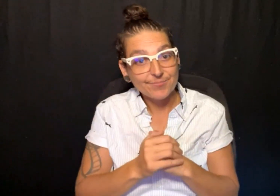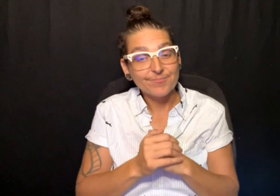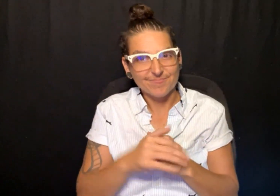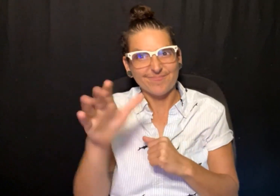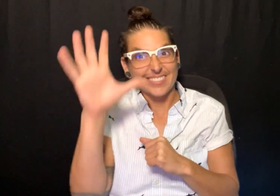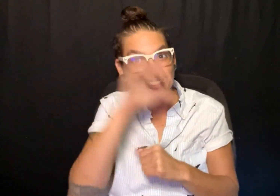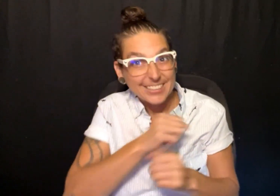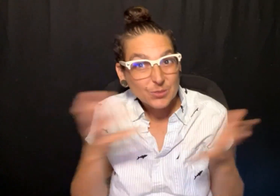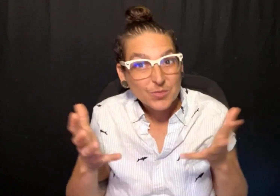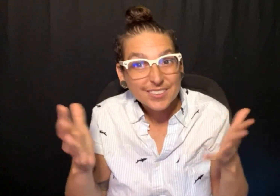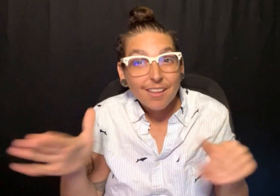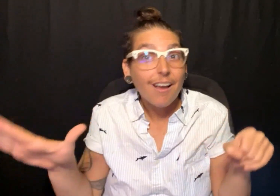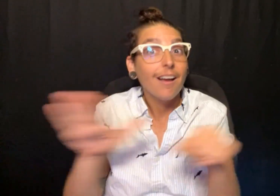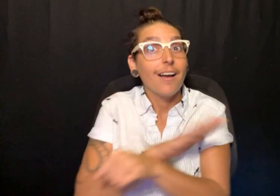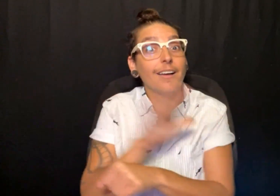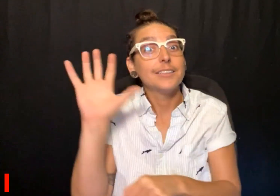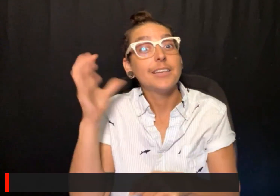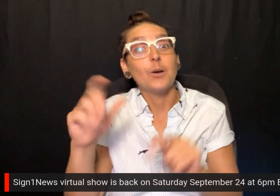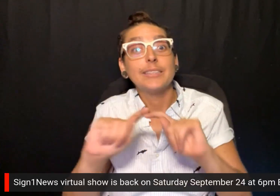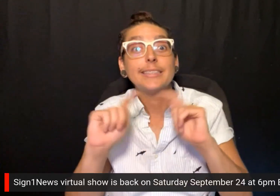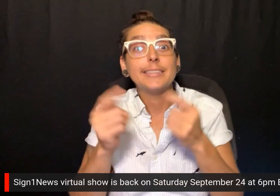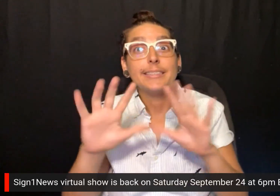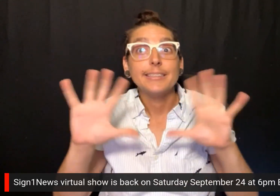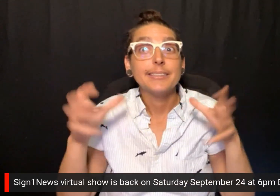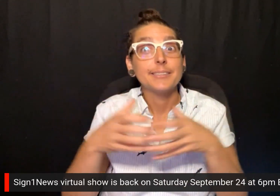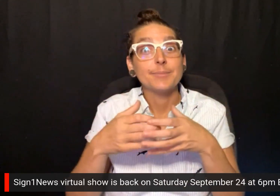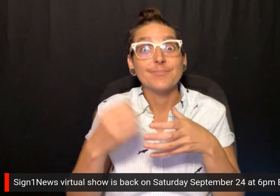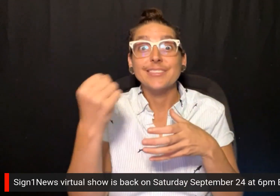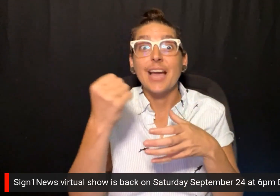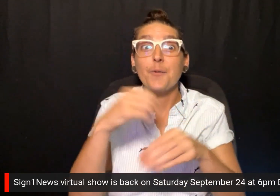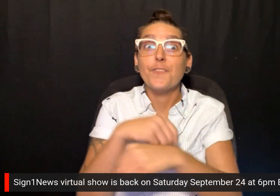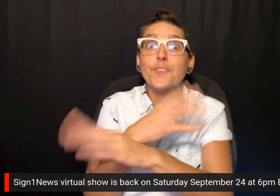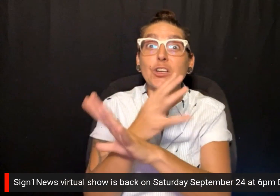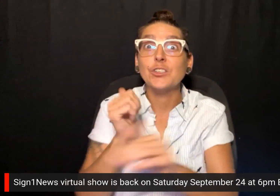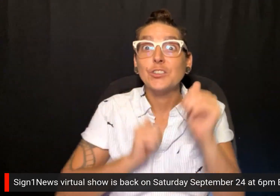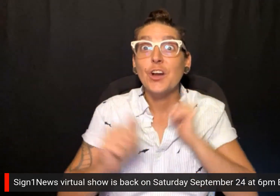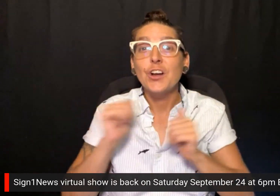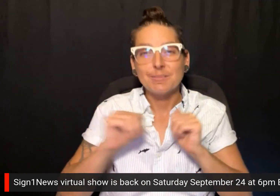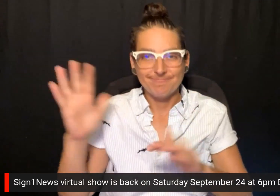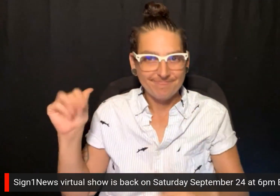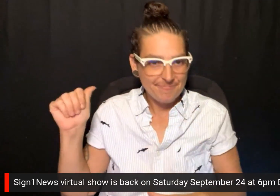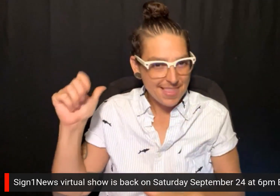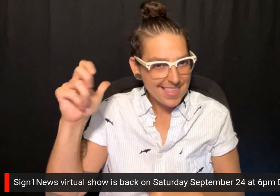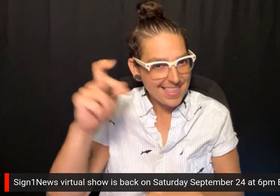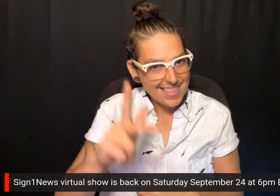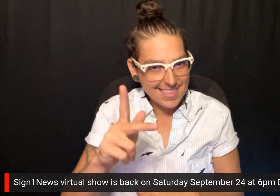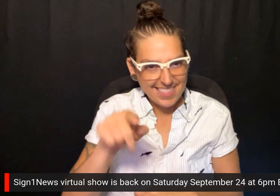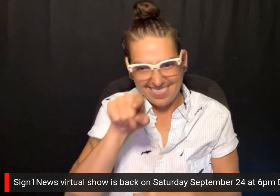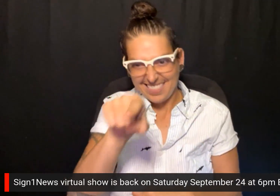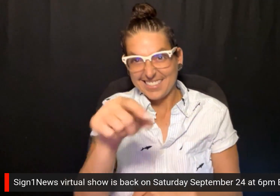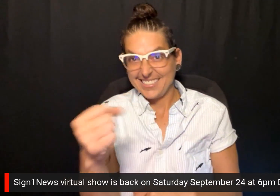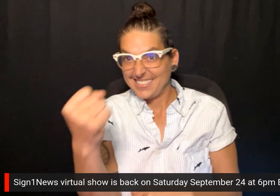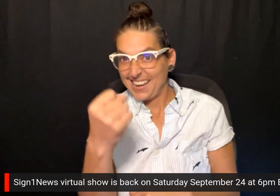Friday and guess what the entire Sign1News Saturday virtual show team is back this Saturday,